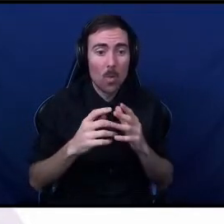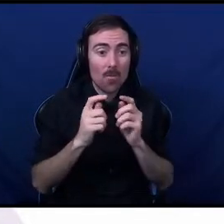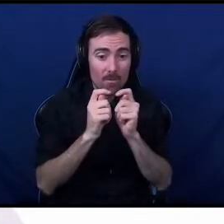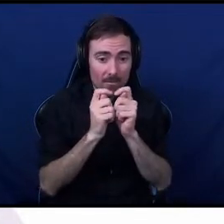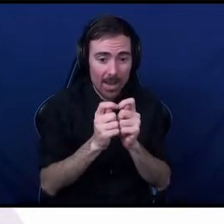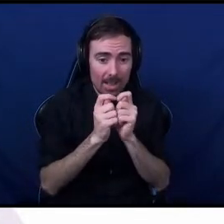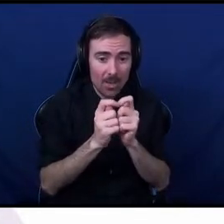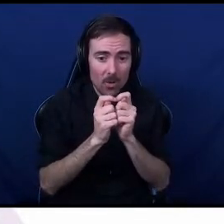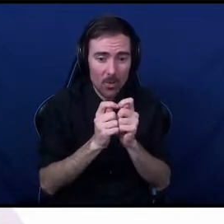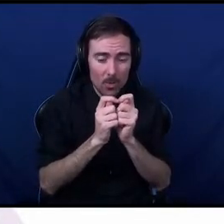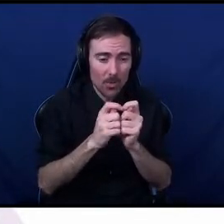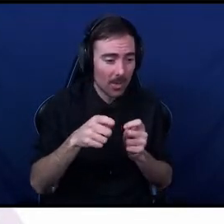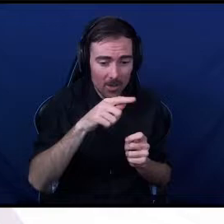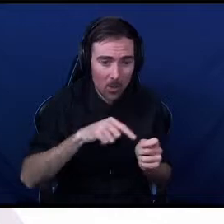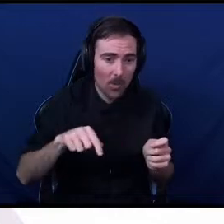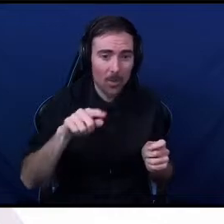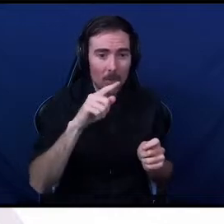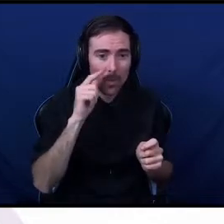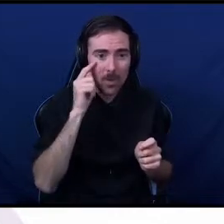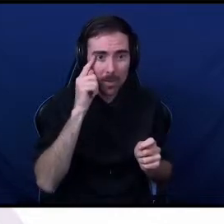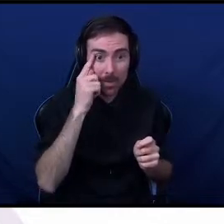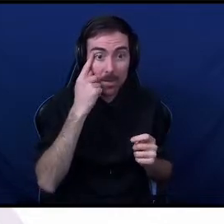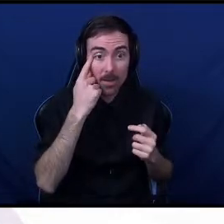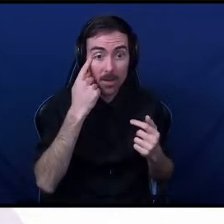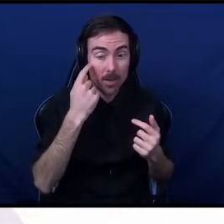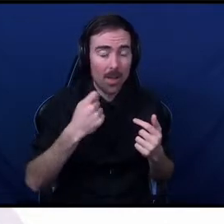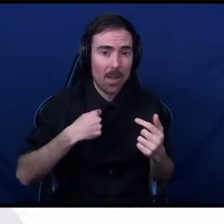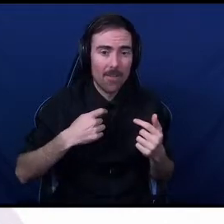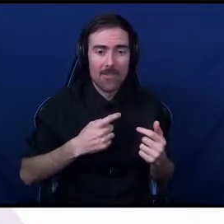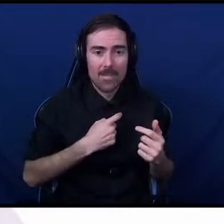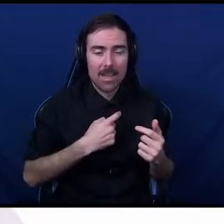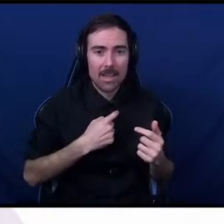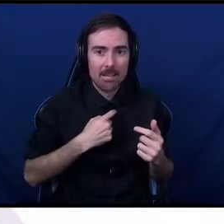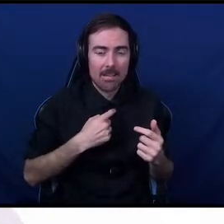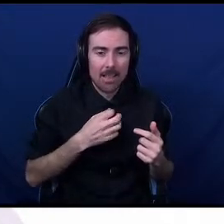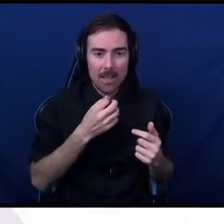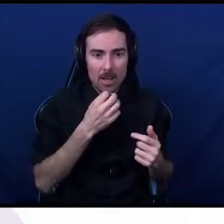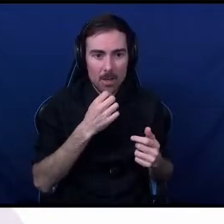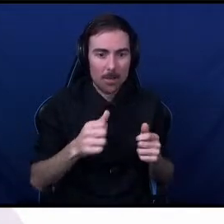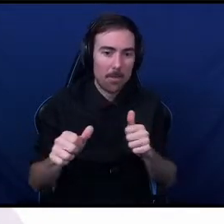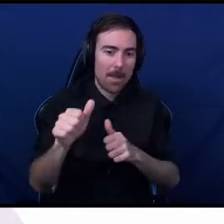only thing I fear is that we will go a little bit backwards just because we think we need to pack more people into a space